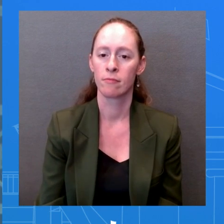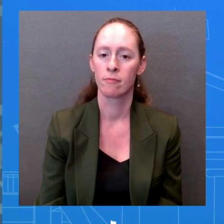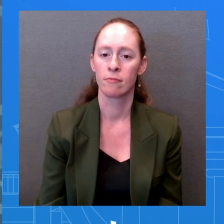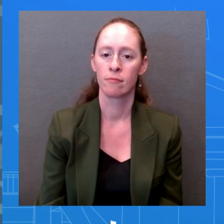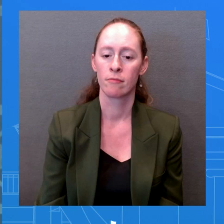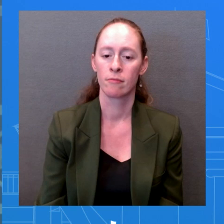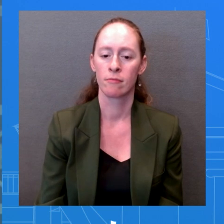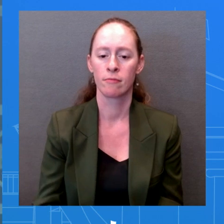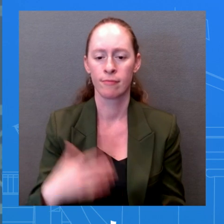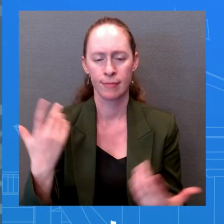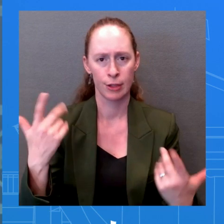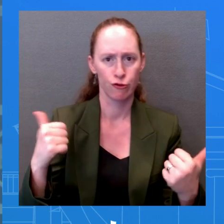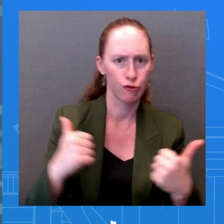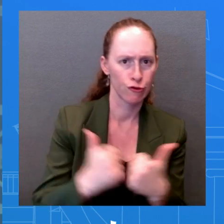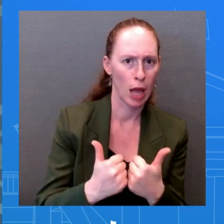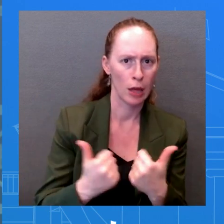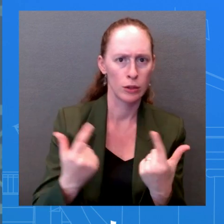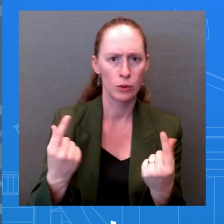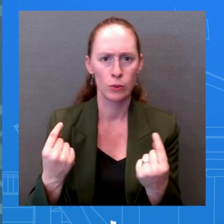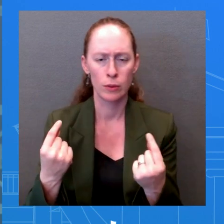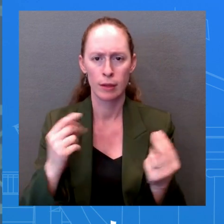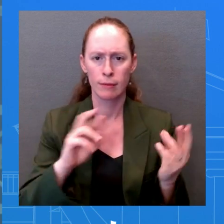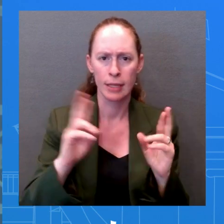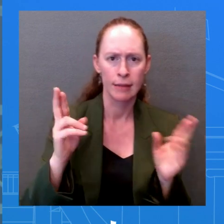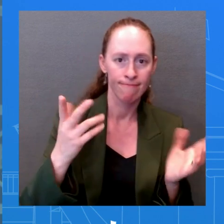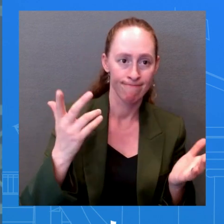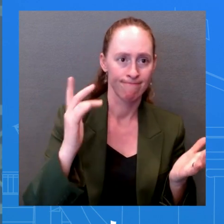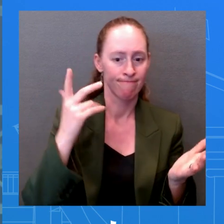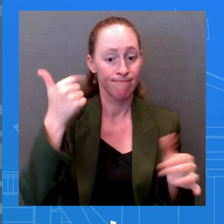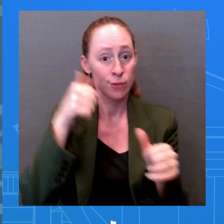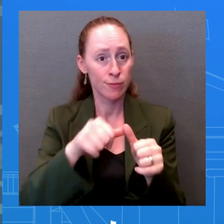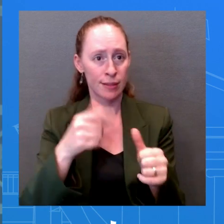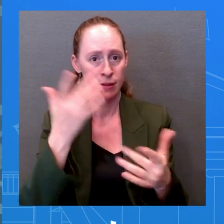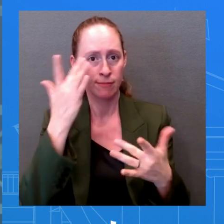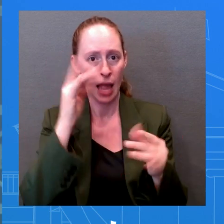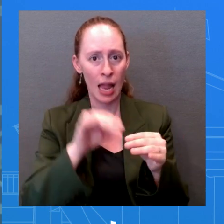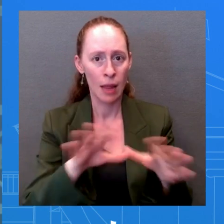that was started by the Kremlin that has hurt food prices, that has hurt oil prices,